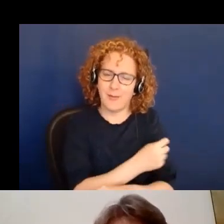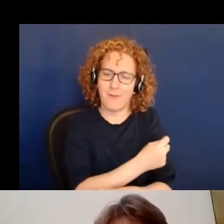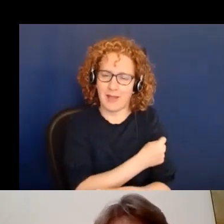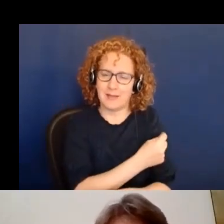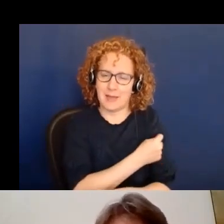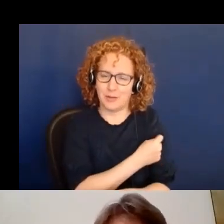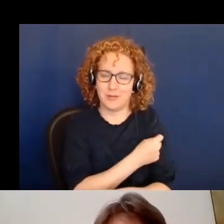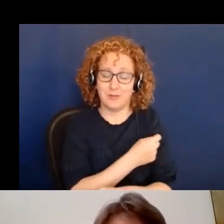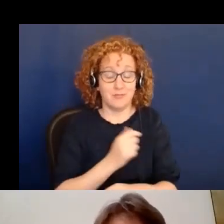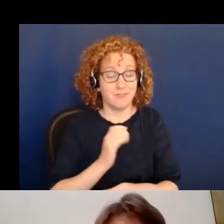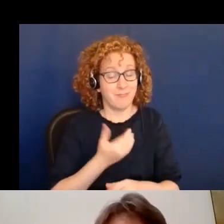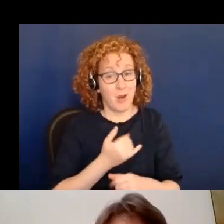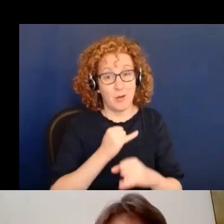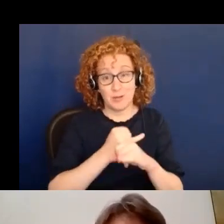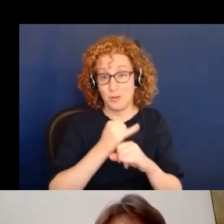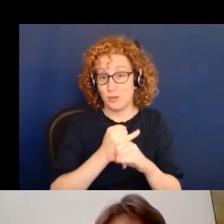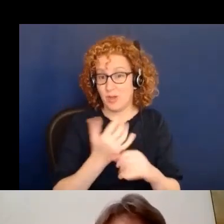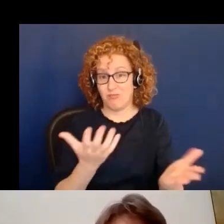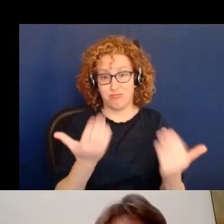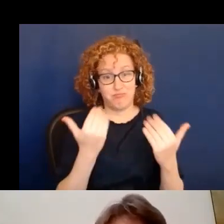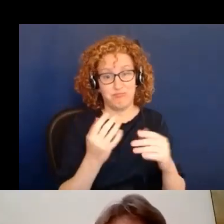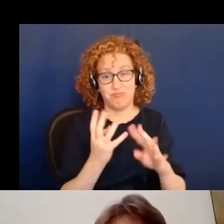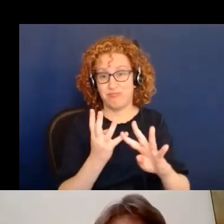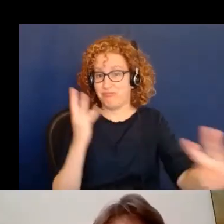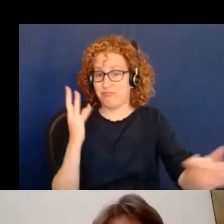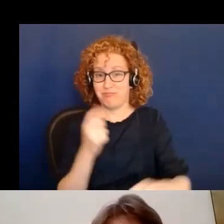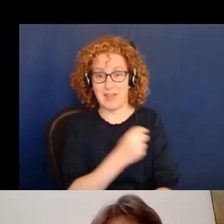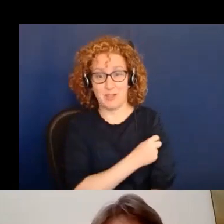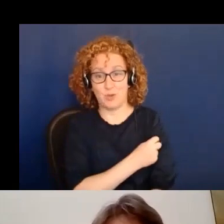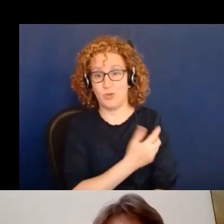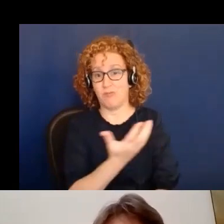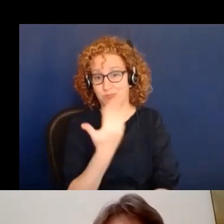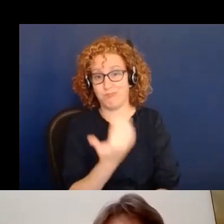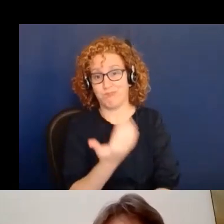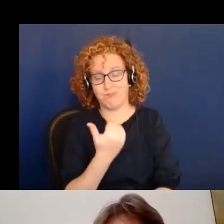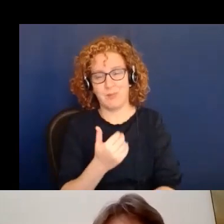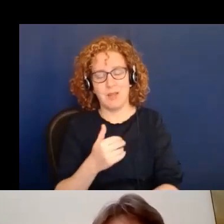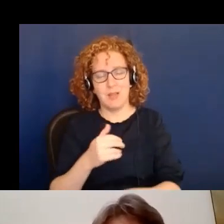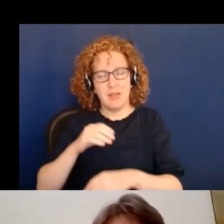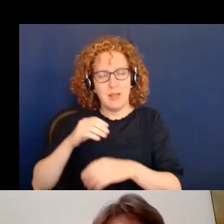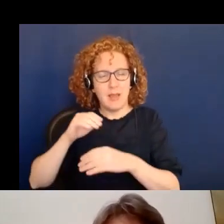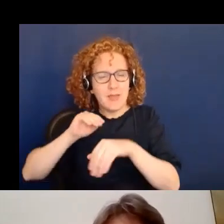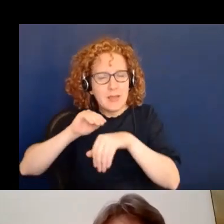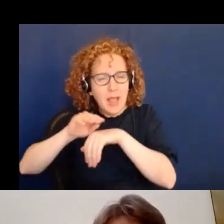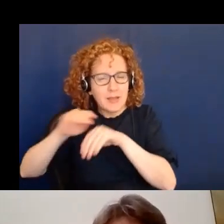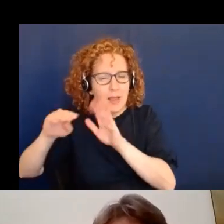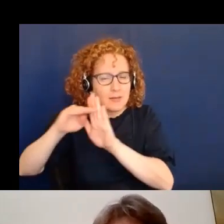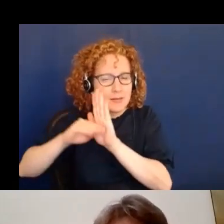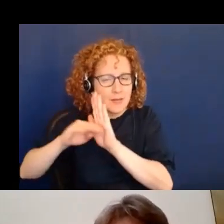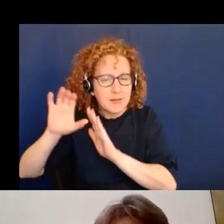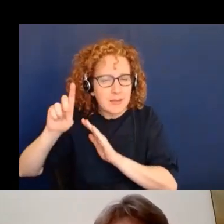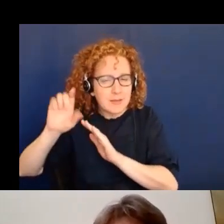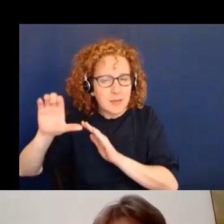they have really taken the guidelines very strictly and and helped us to stay well